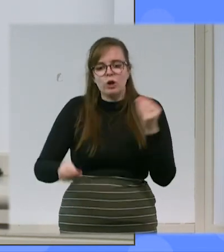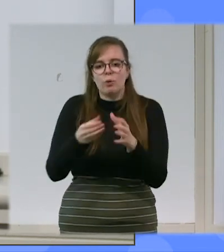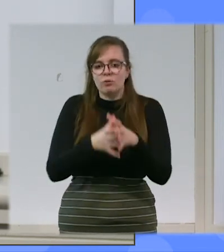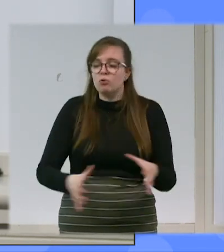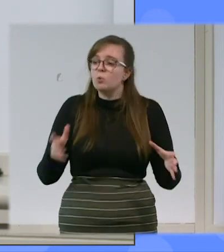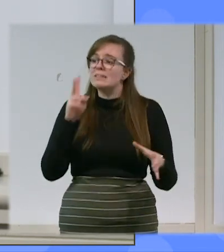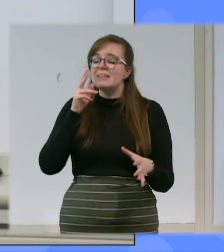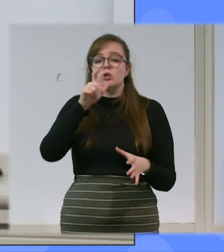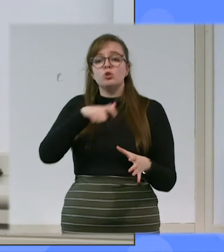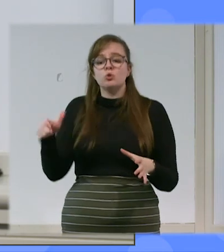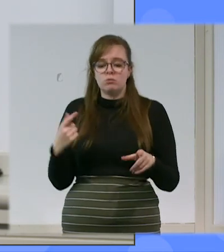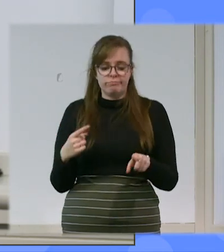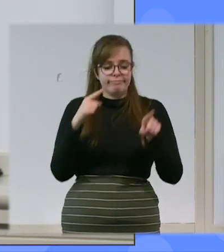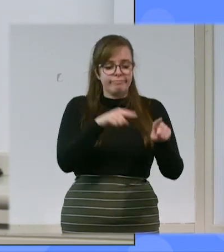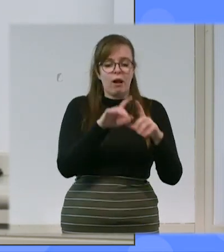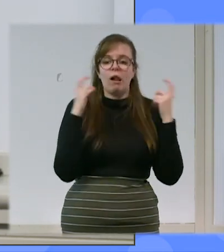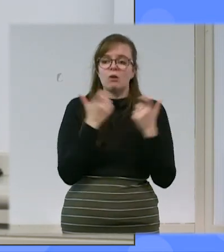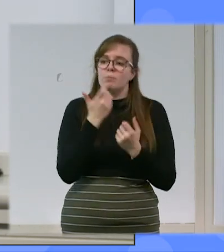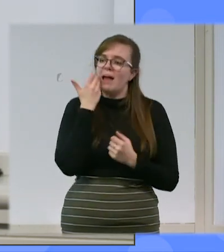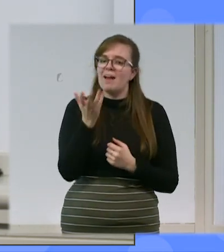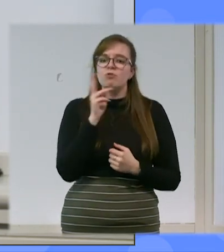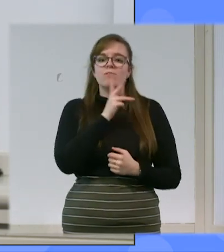their classrooms every day every Friday saying enough